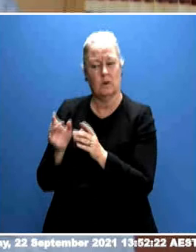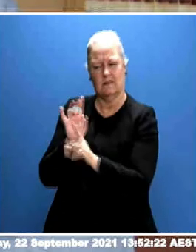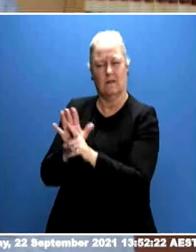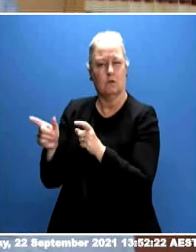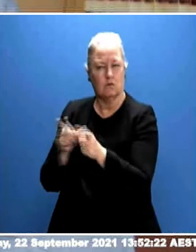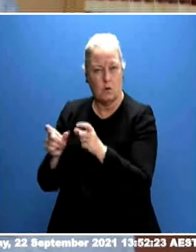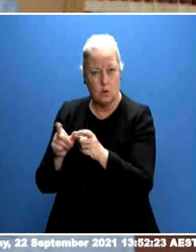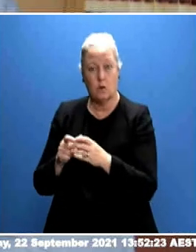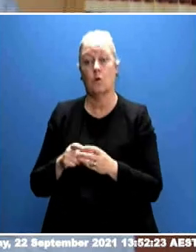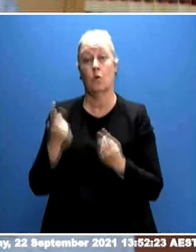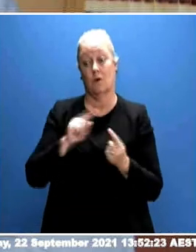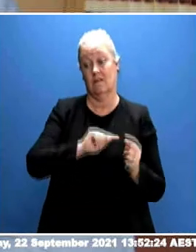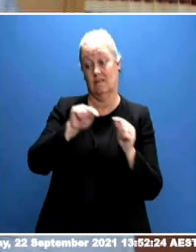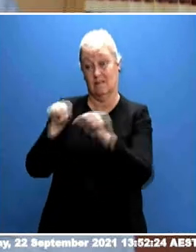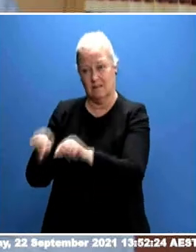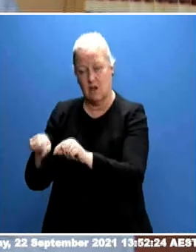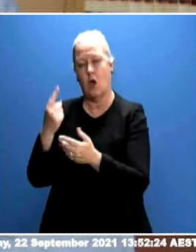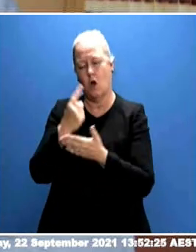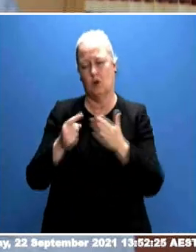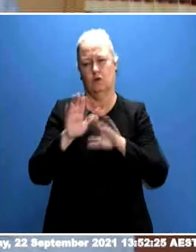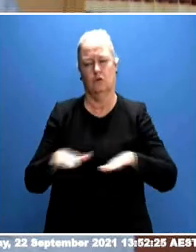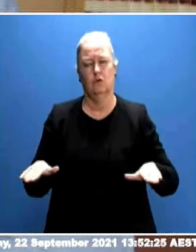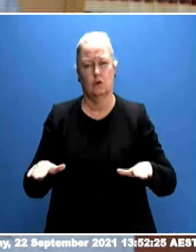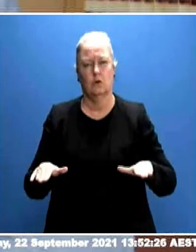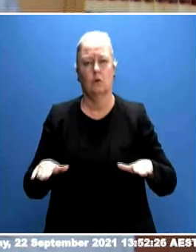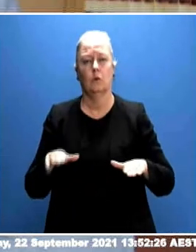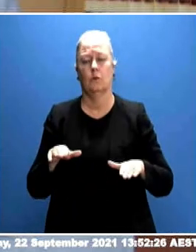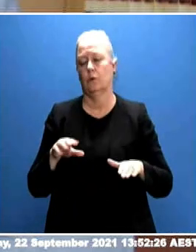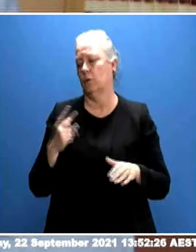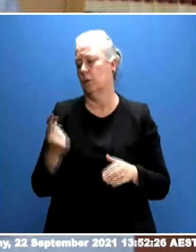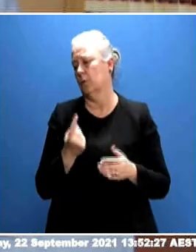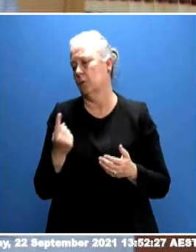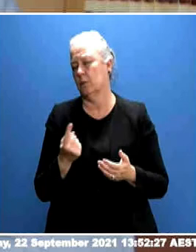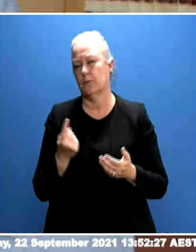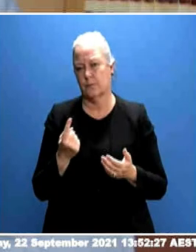to Kath French are only those children that are in either a protection order,